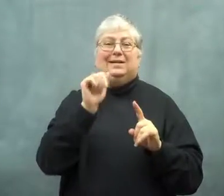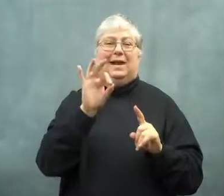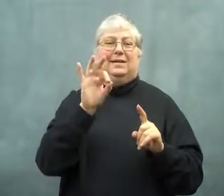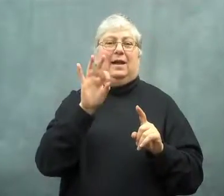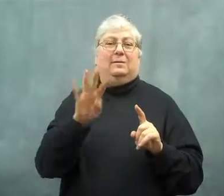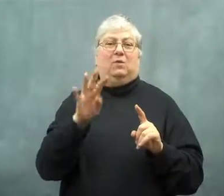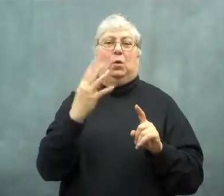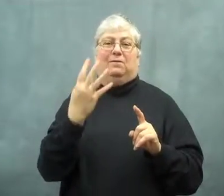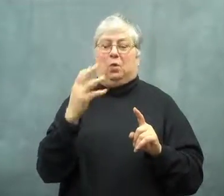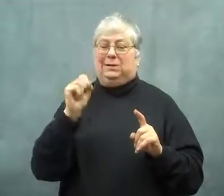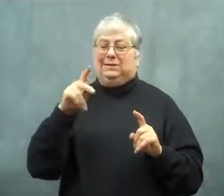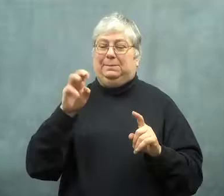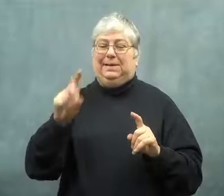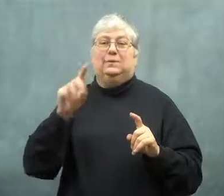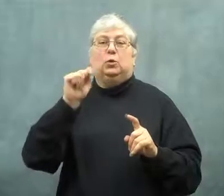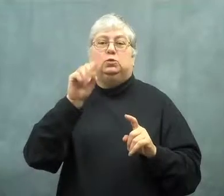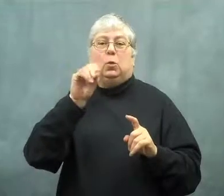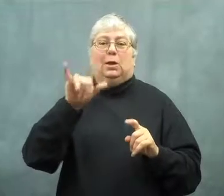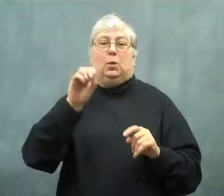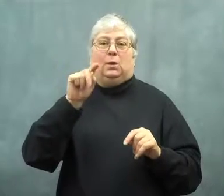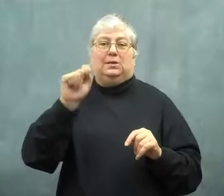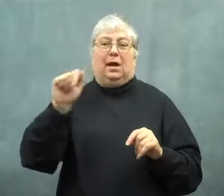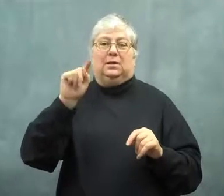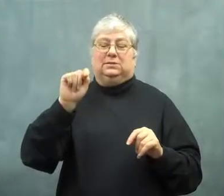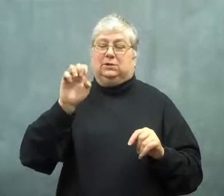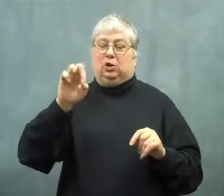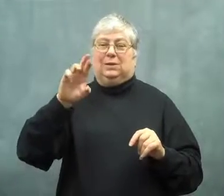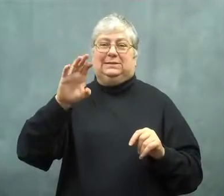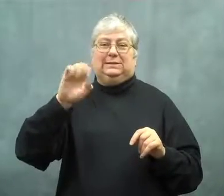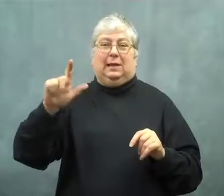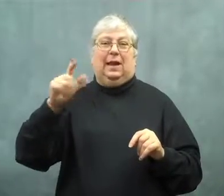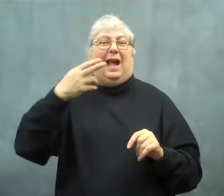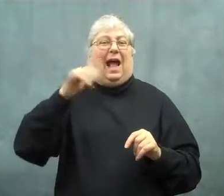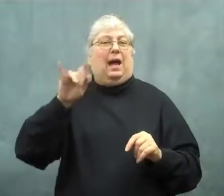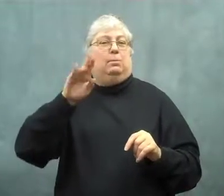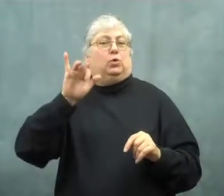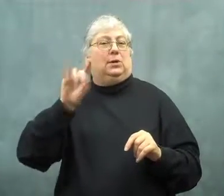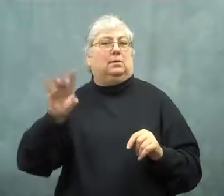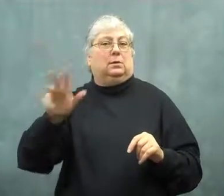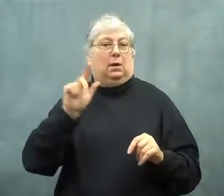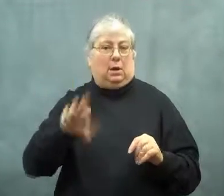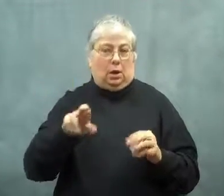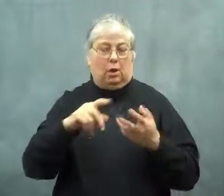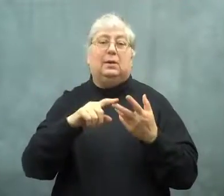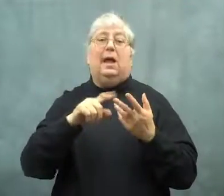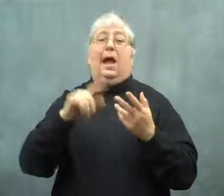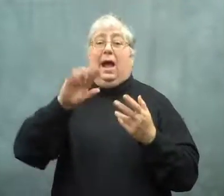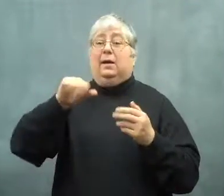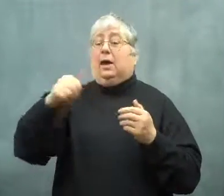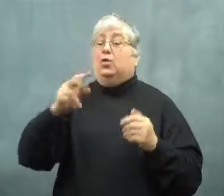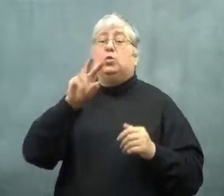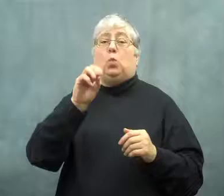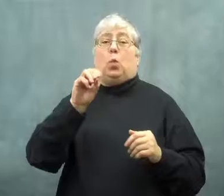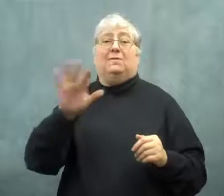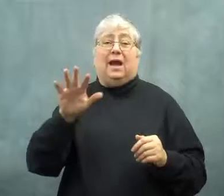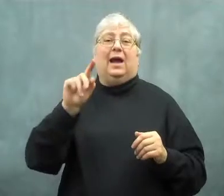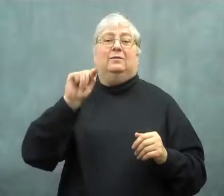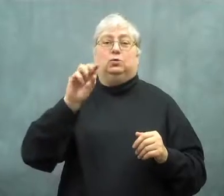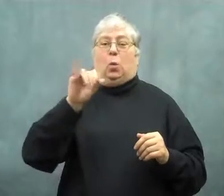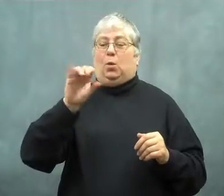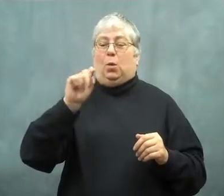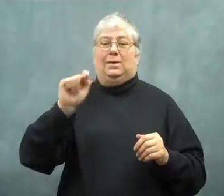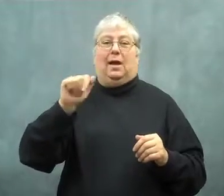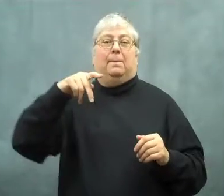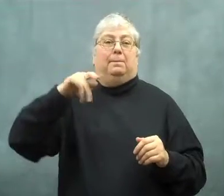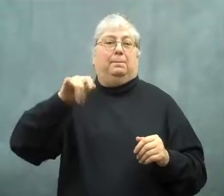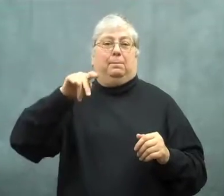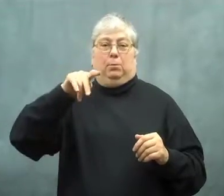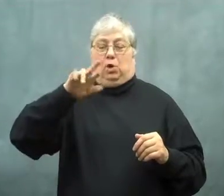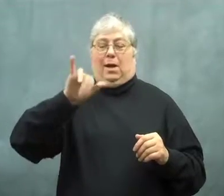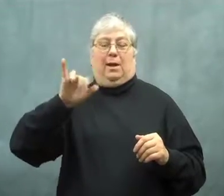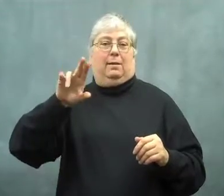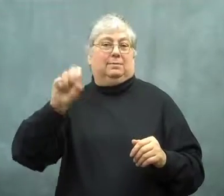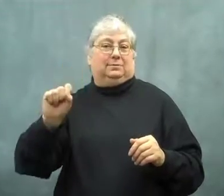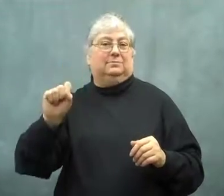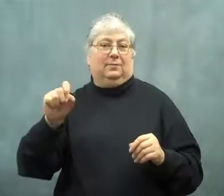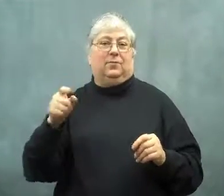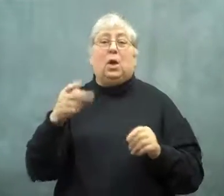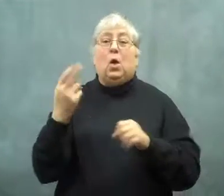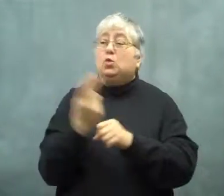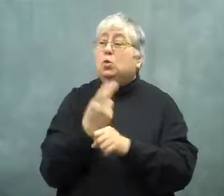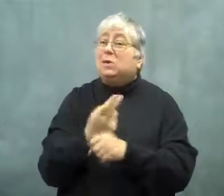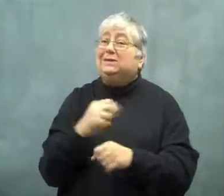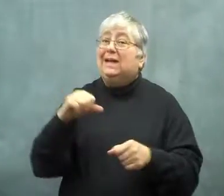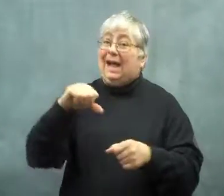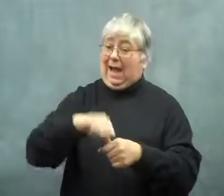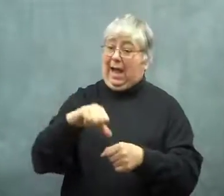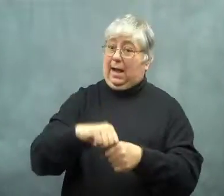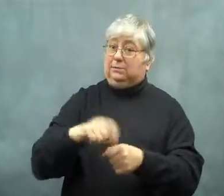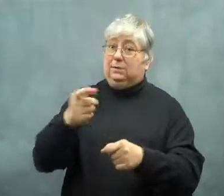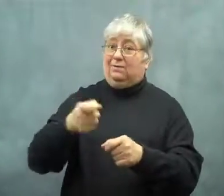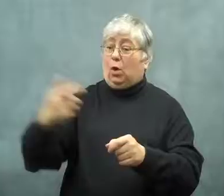One was a 4-speed Toyota Tercel. It was a hybrid car.